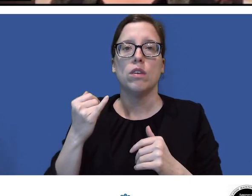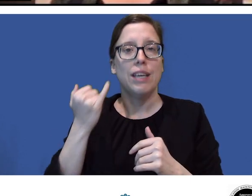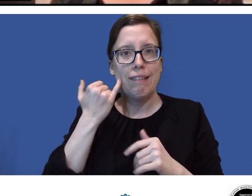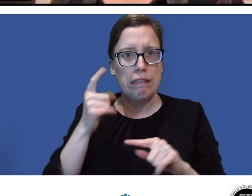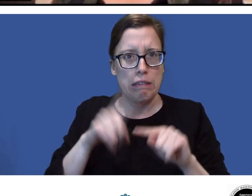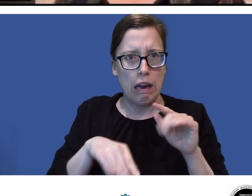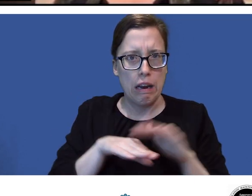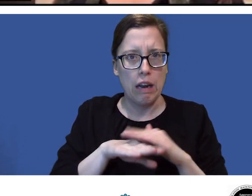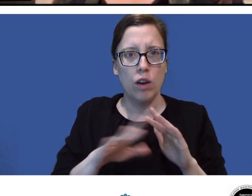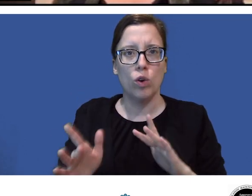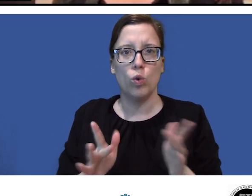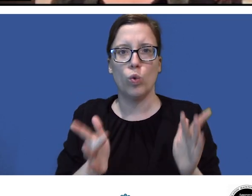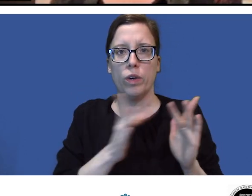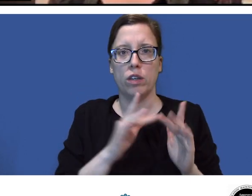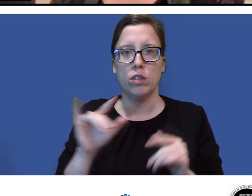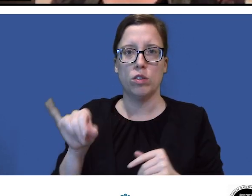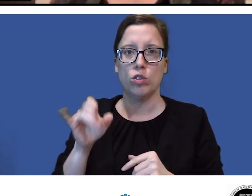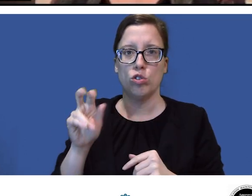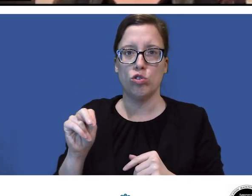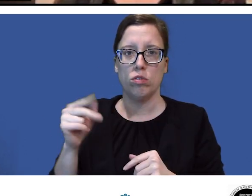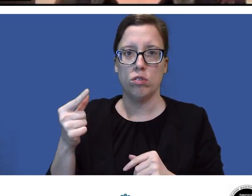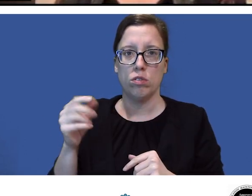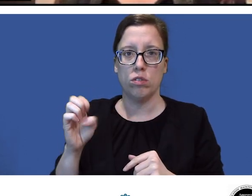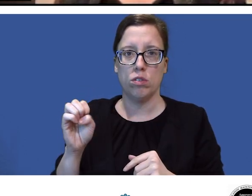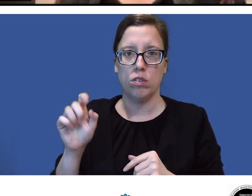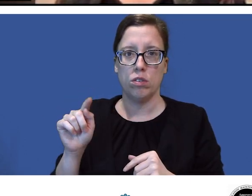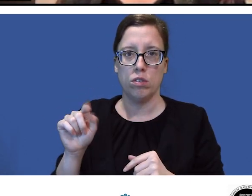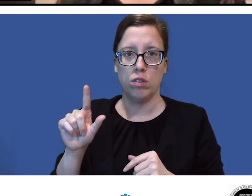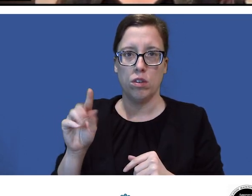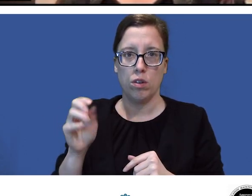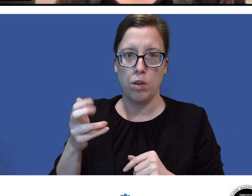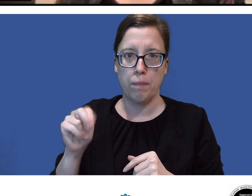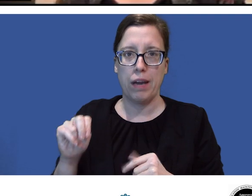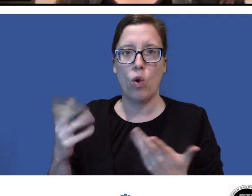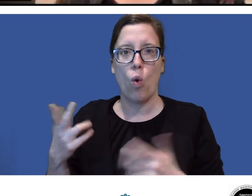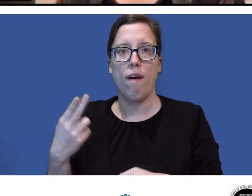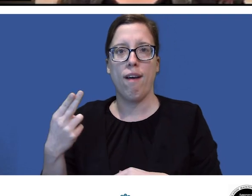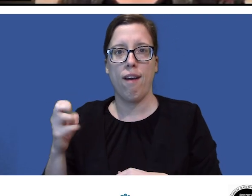and they'll take care of you because I have provided those. In addition to those things,